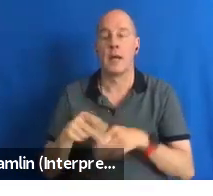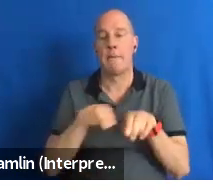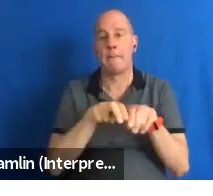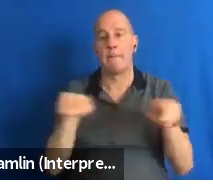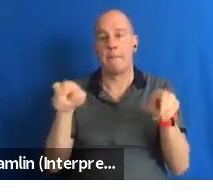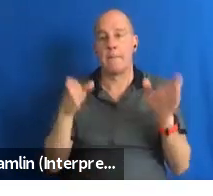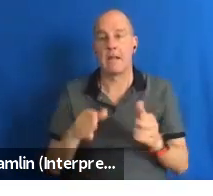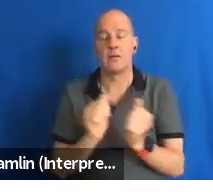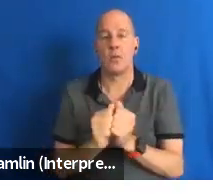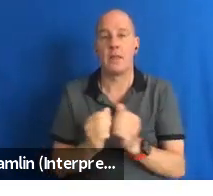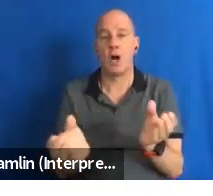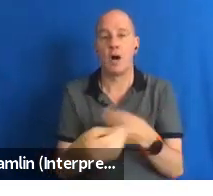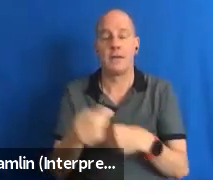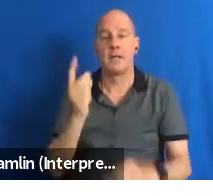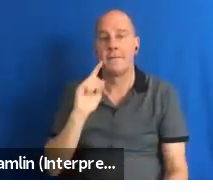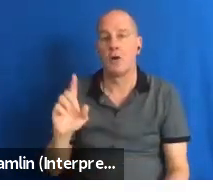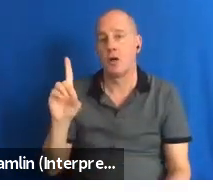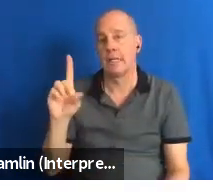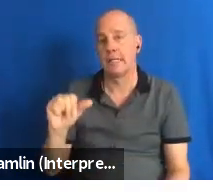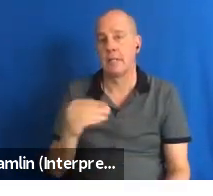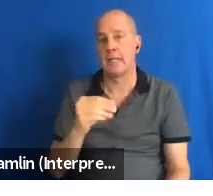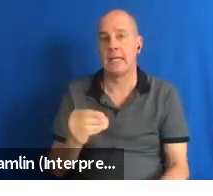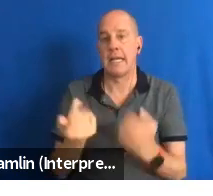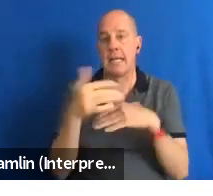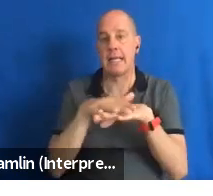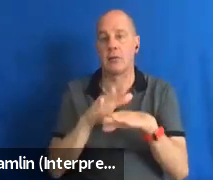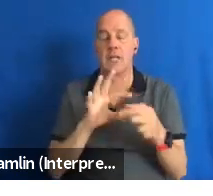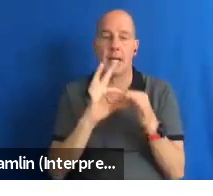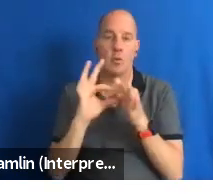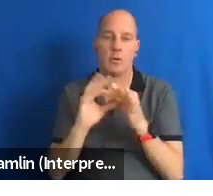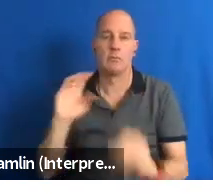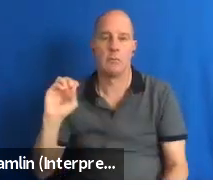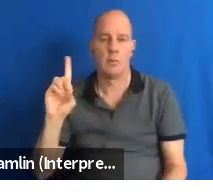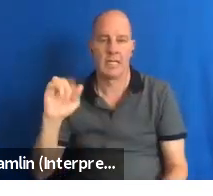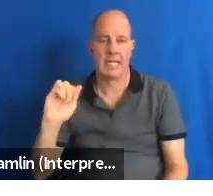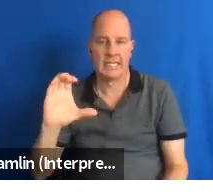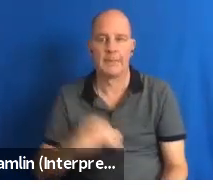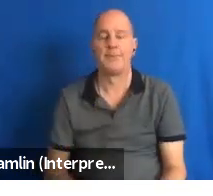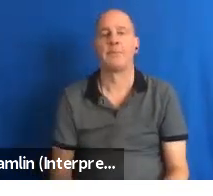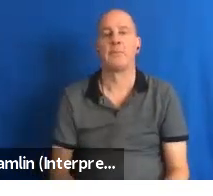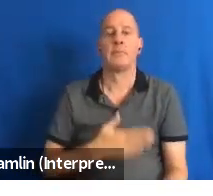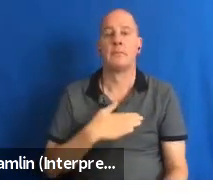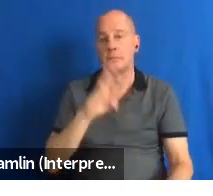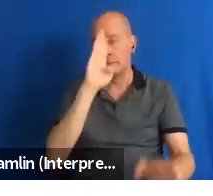of Disability Integration and Coordination. And my focus is primarily on the individual